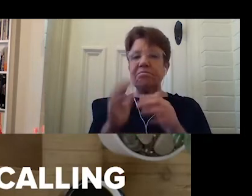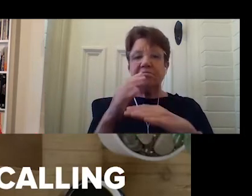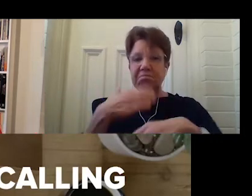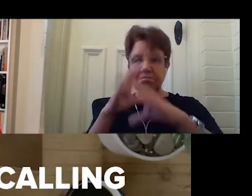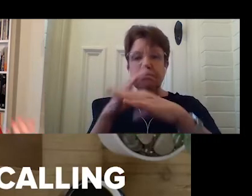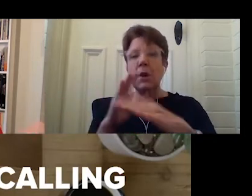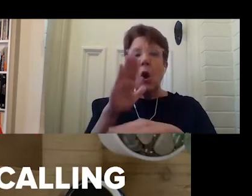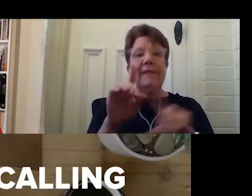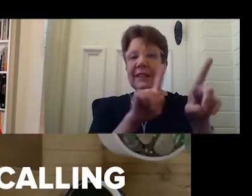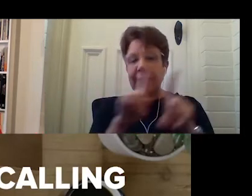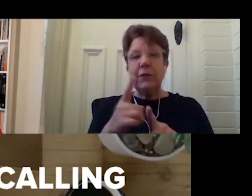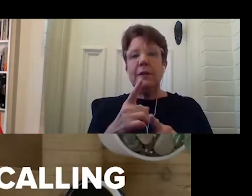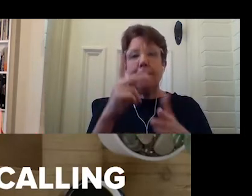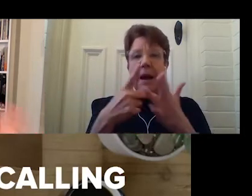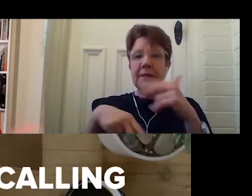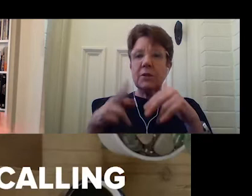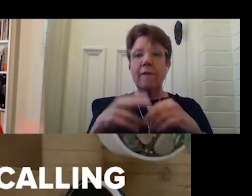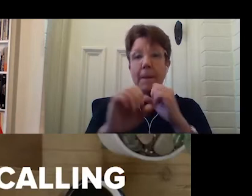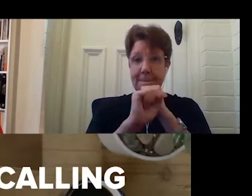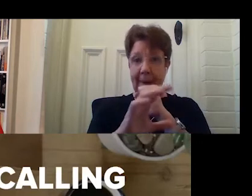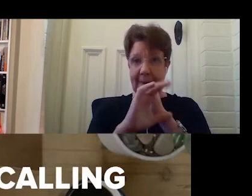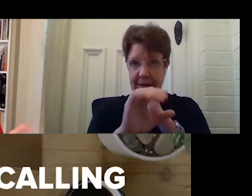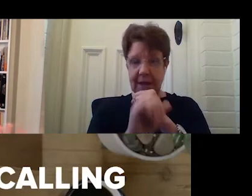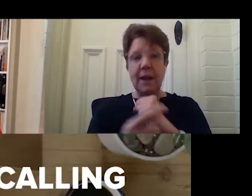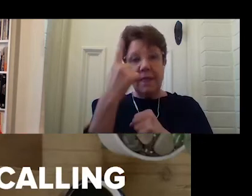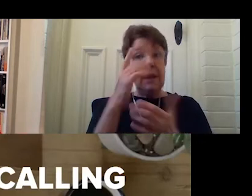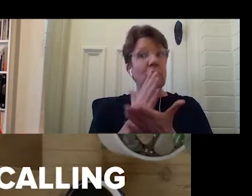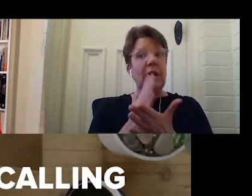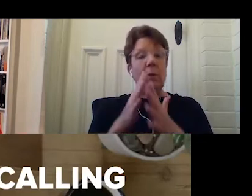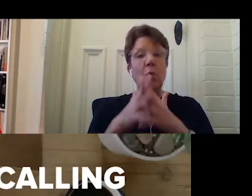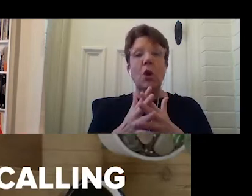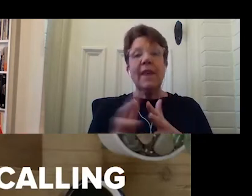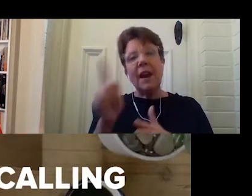marketing, which I highly recommend. Again, the price point is about $20